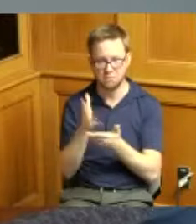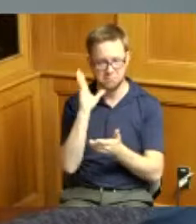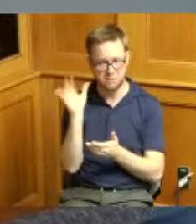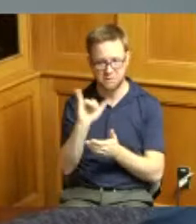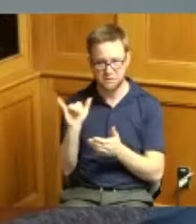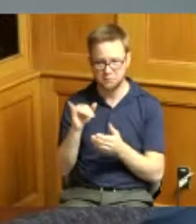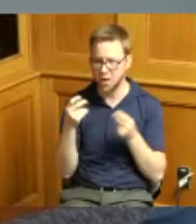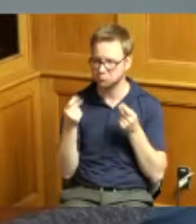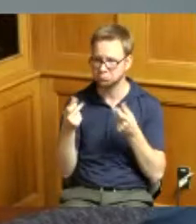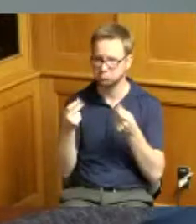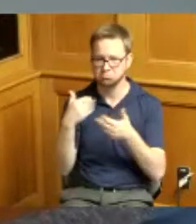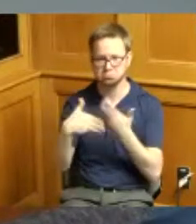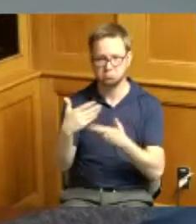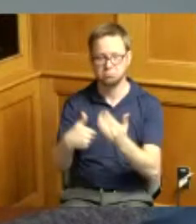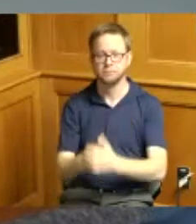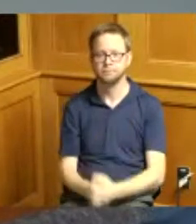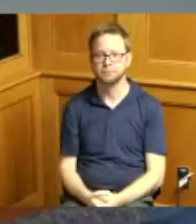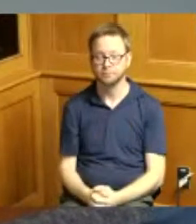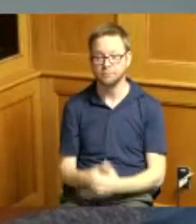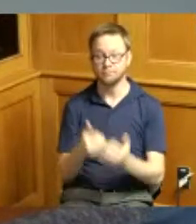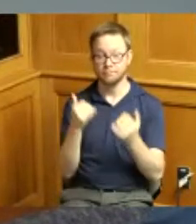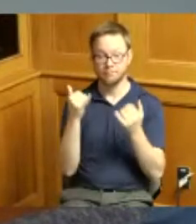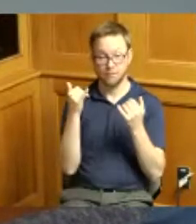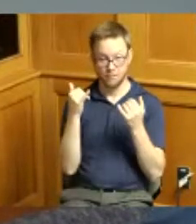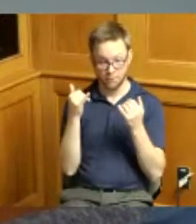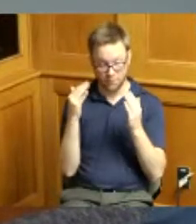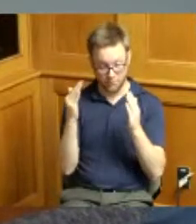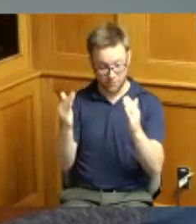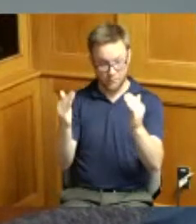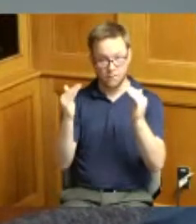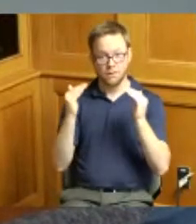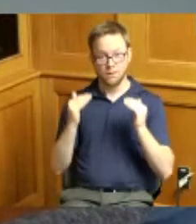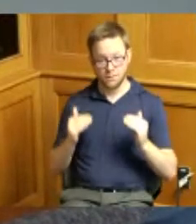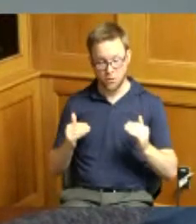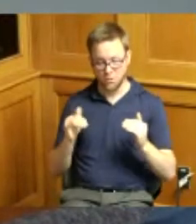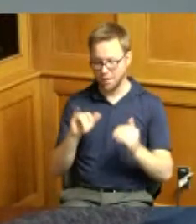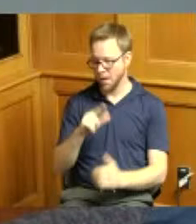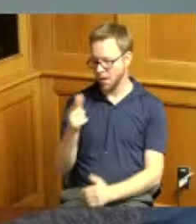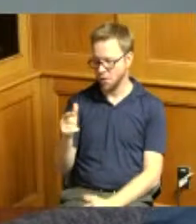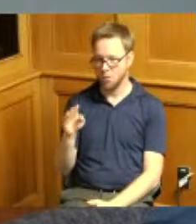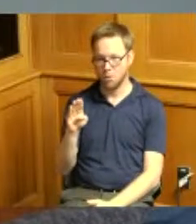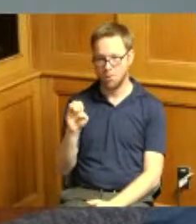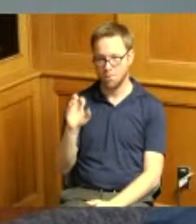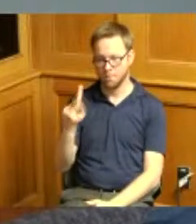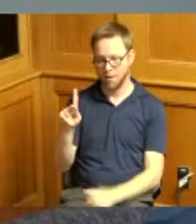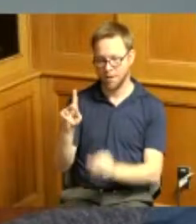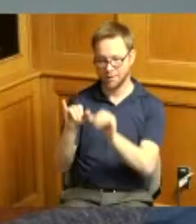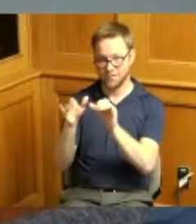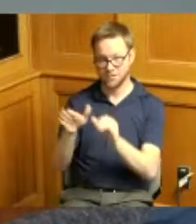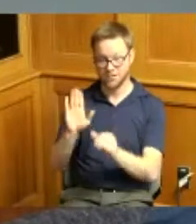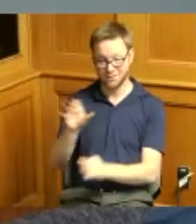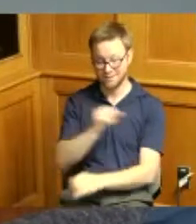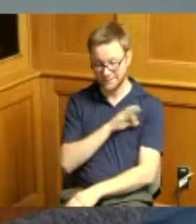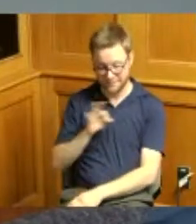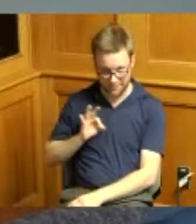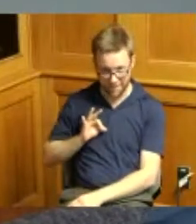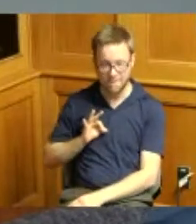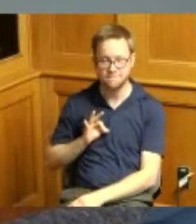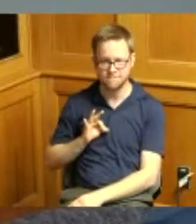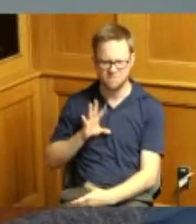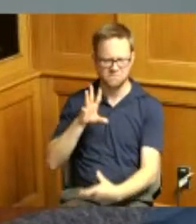a good segue to to Mr beck Engineer back who is whose staff is also a part of that process along